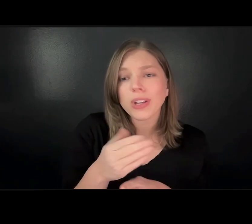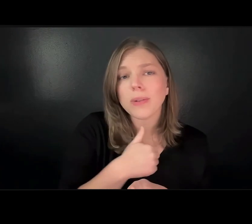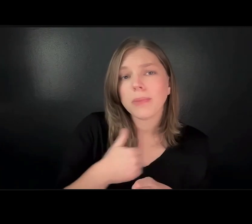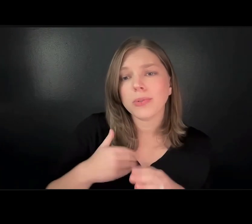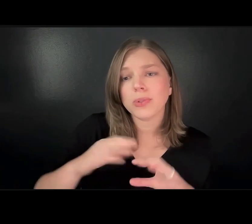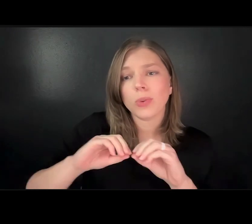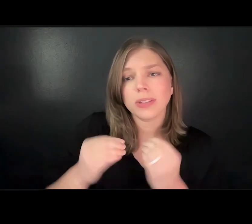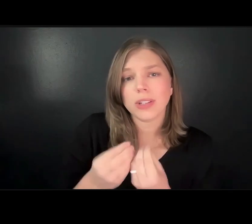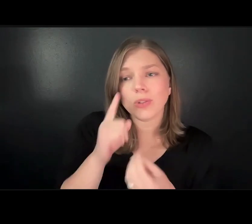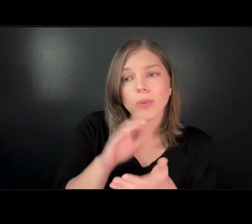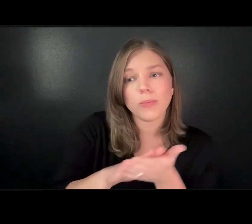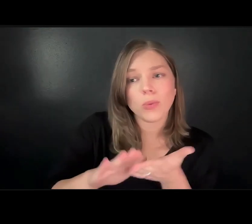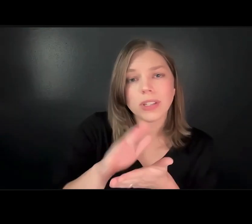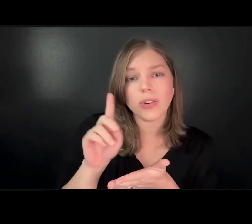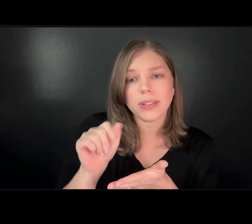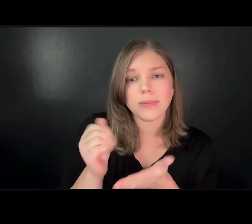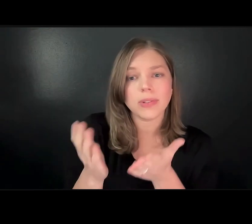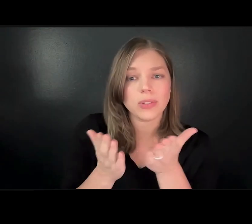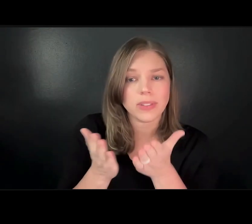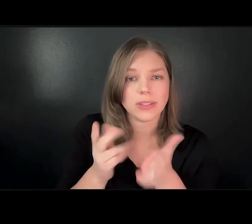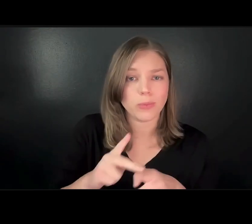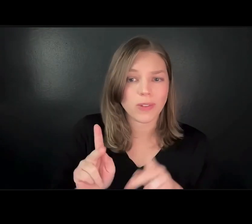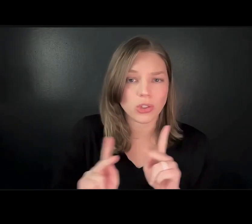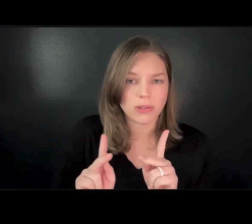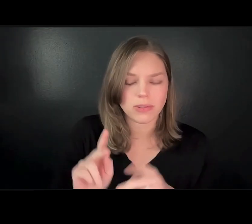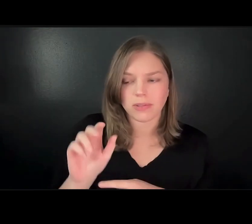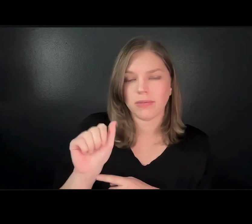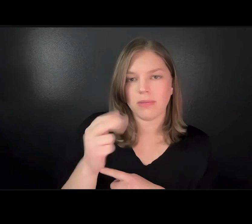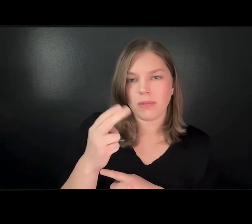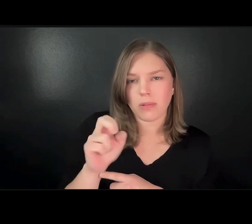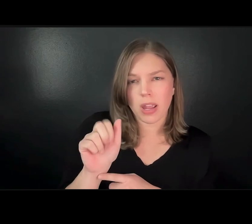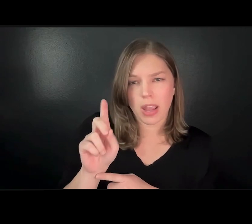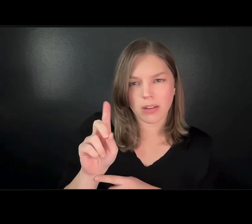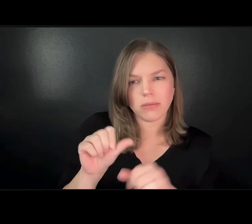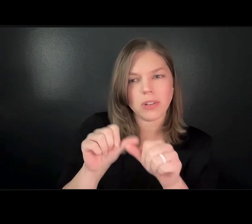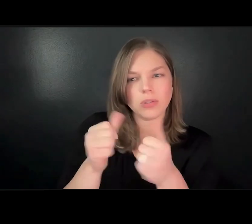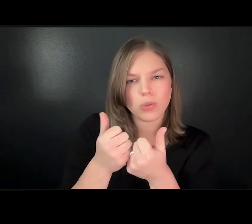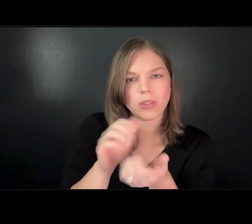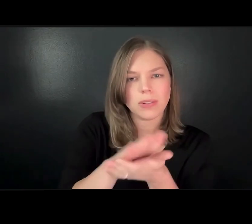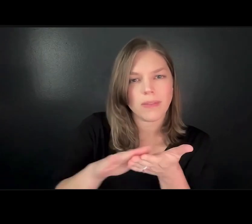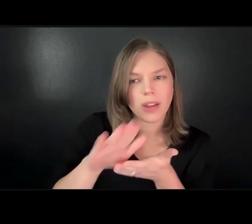ensure equal access to education. You know about AHEAD, the Association of Higher Education